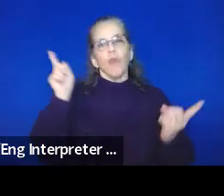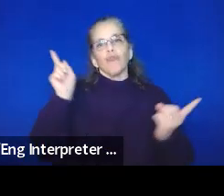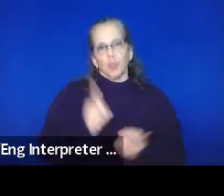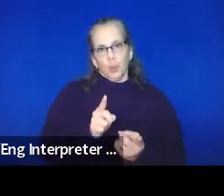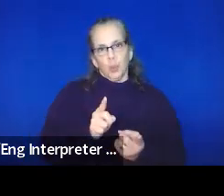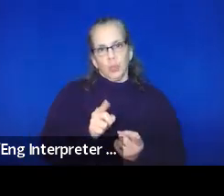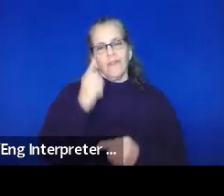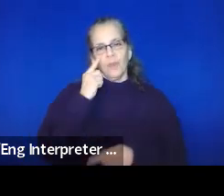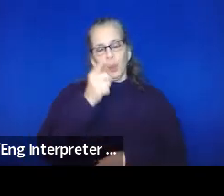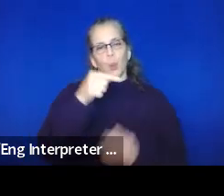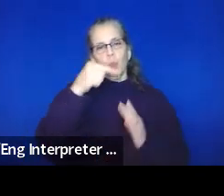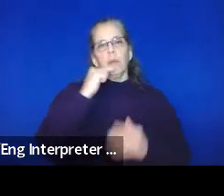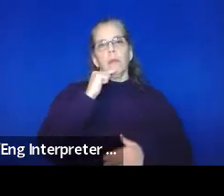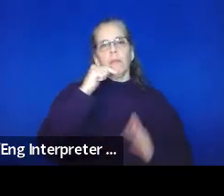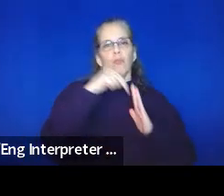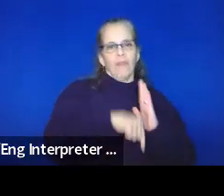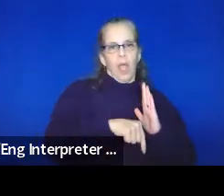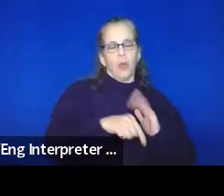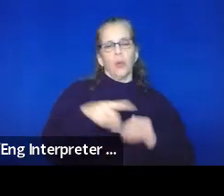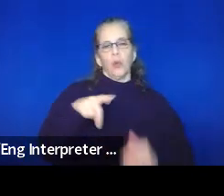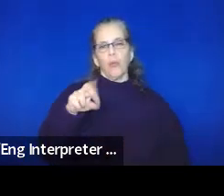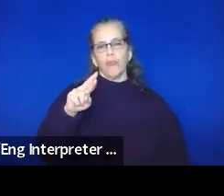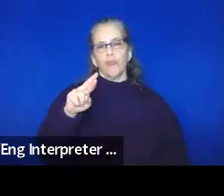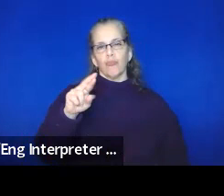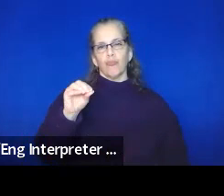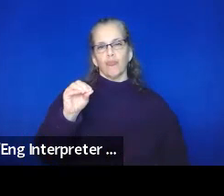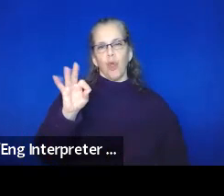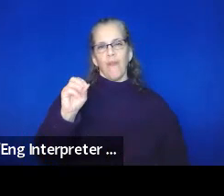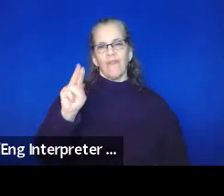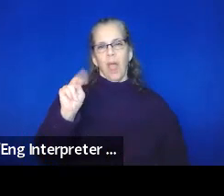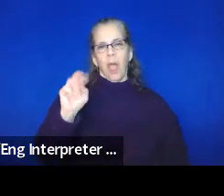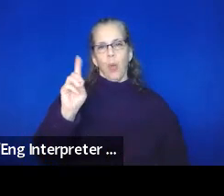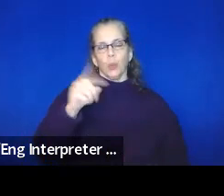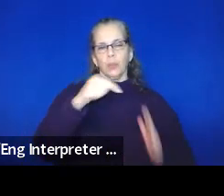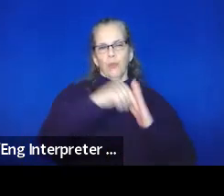And I'm seeing a few questions and comments around, you know, the pandemic